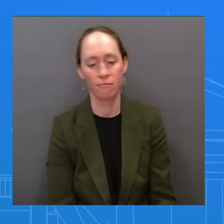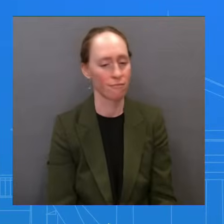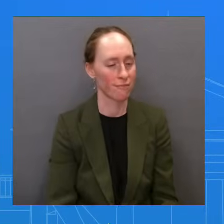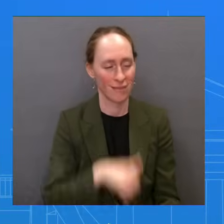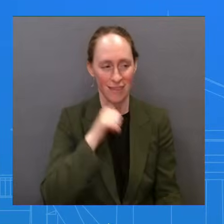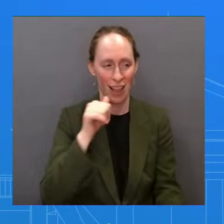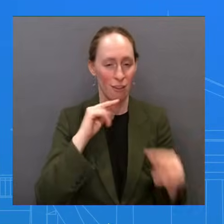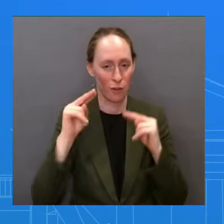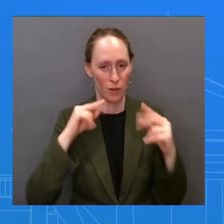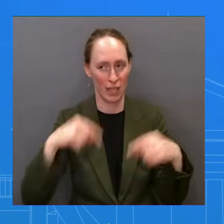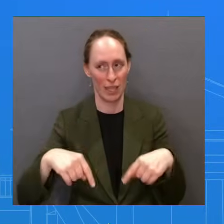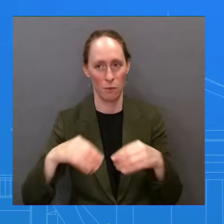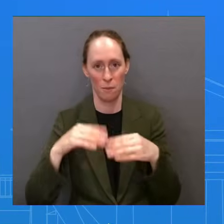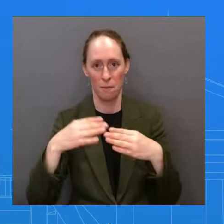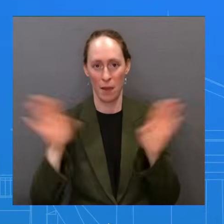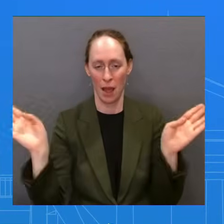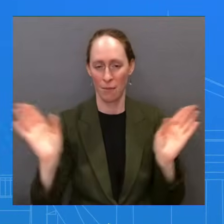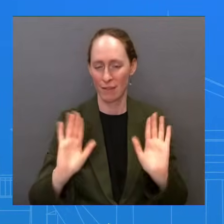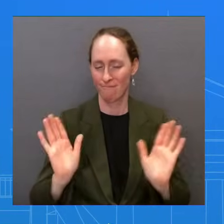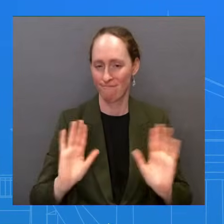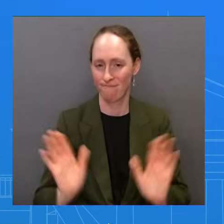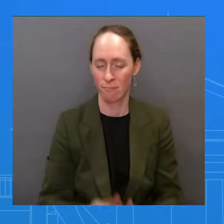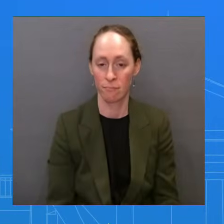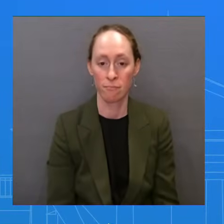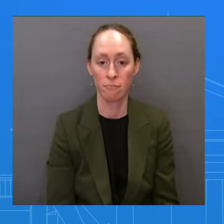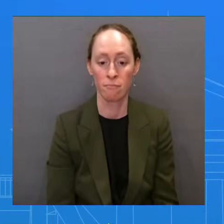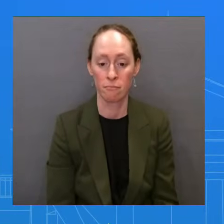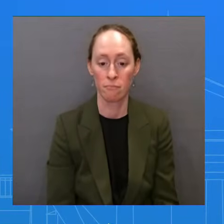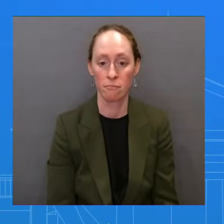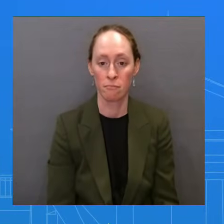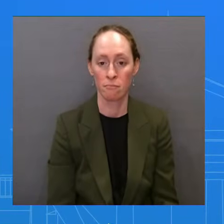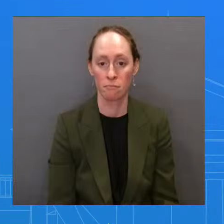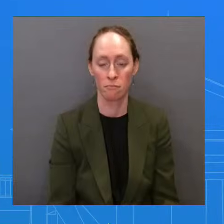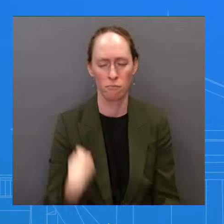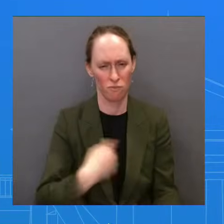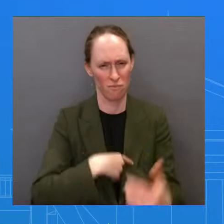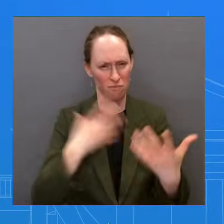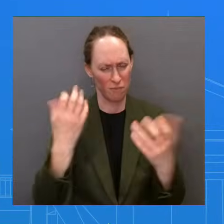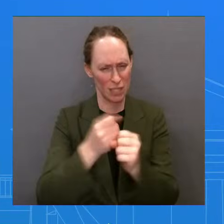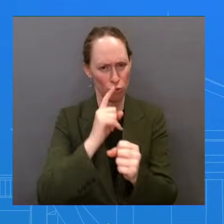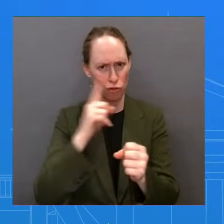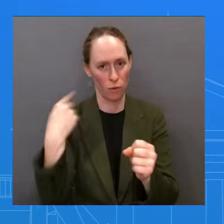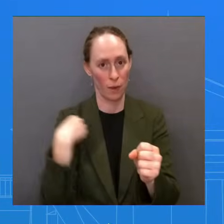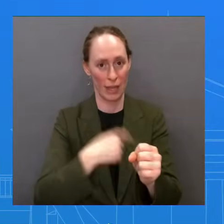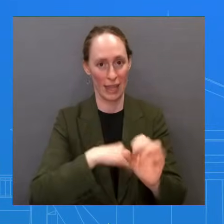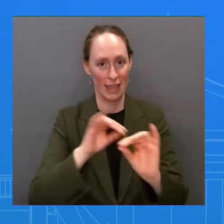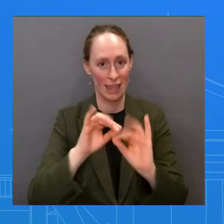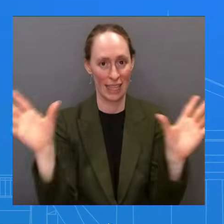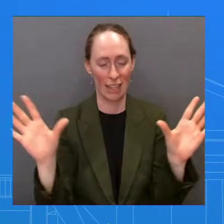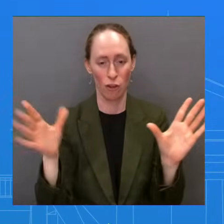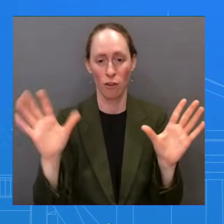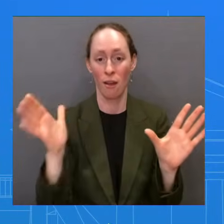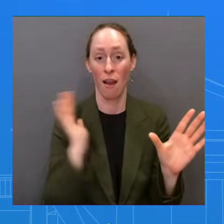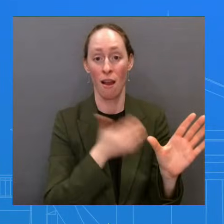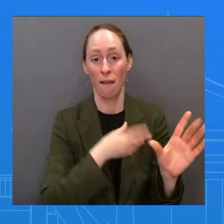What we will be very clear about is that it is -- and our position hasn't changed. Right? Congress needs to avoid a default.